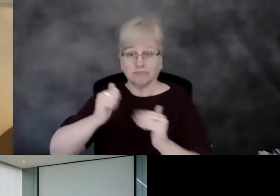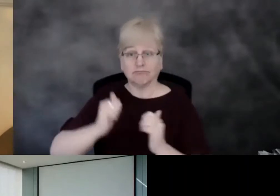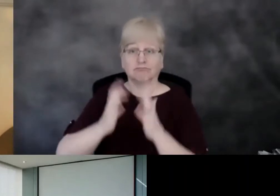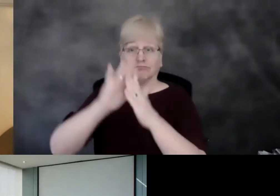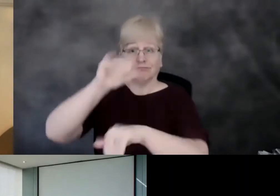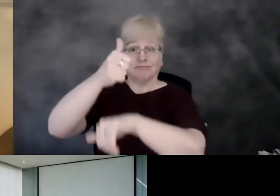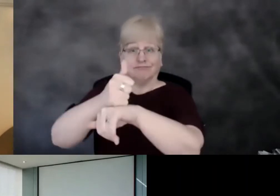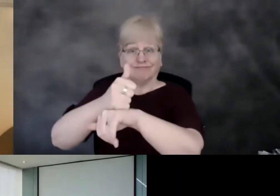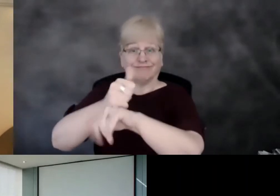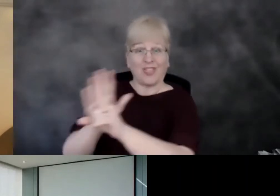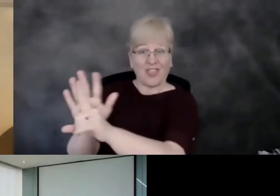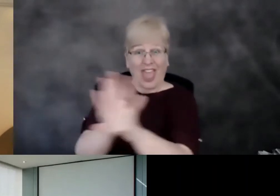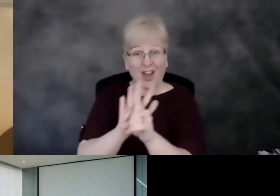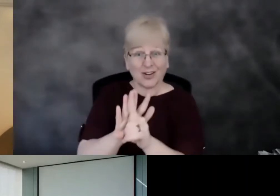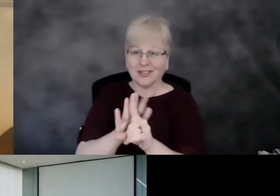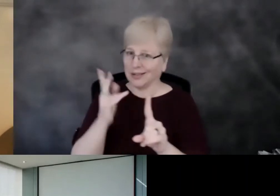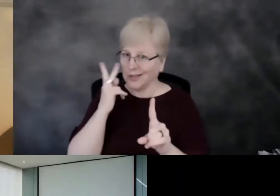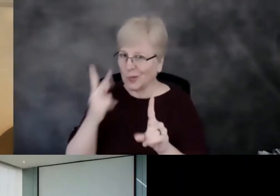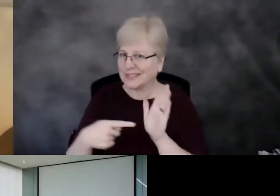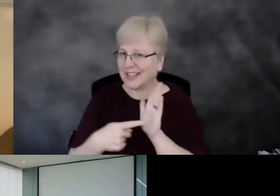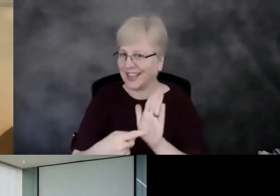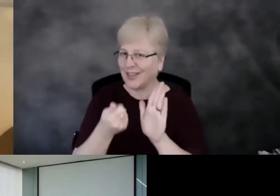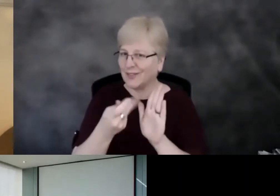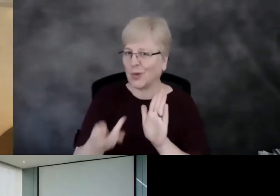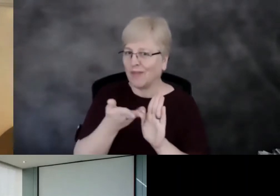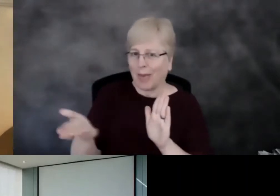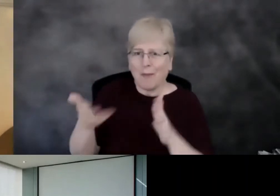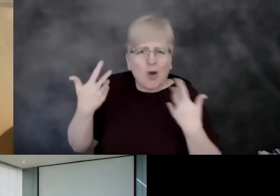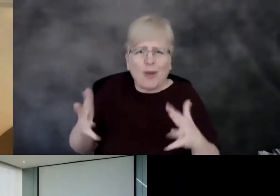you a couple of what your colleagues have done for the 2021 annual meeting.